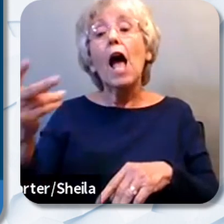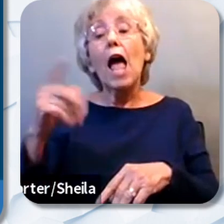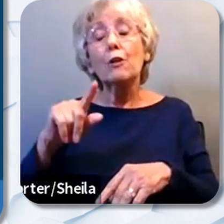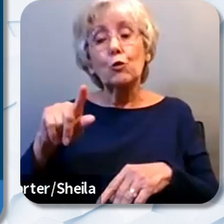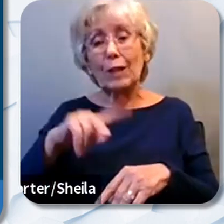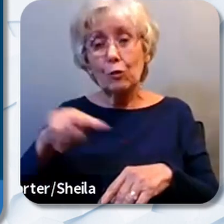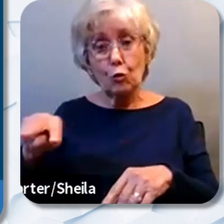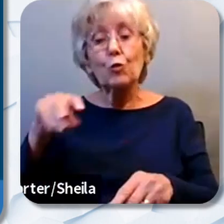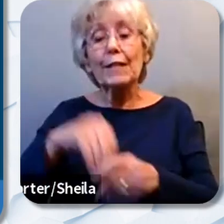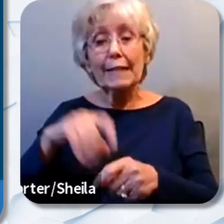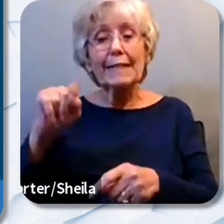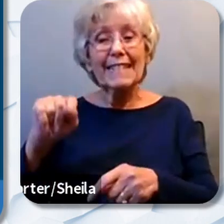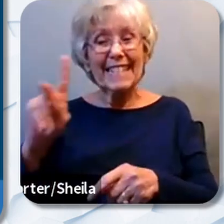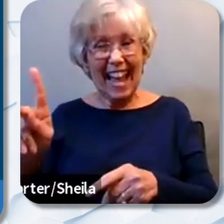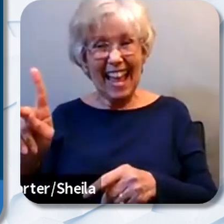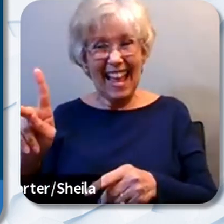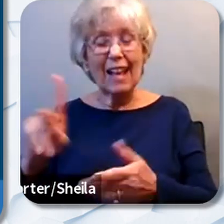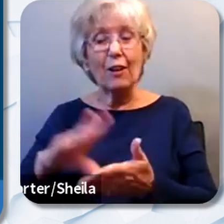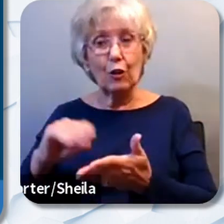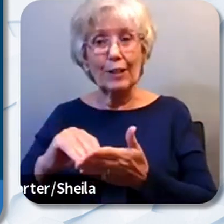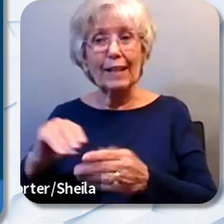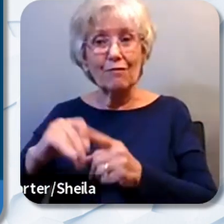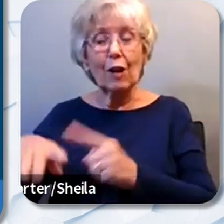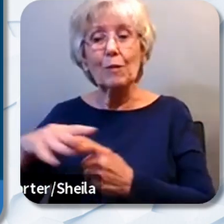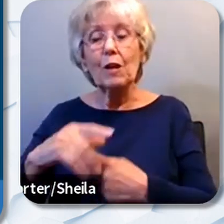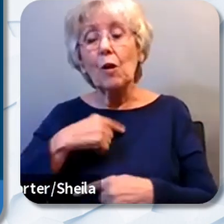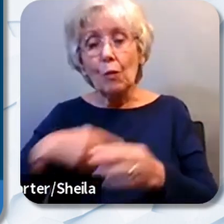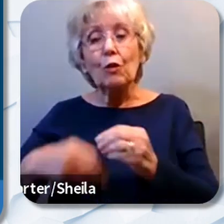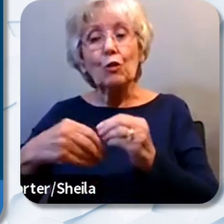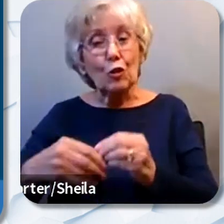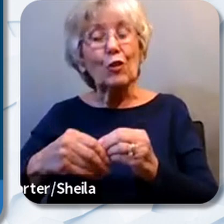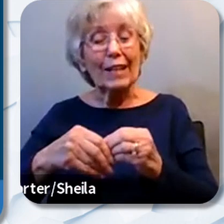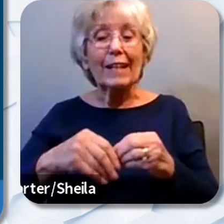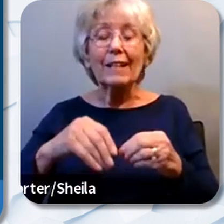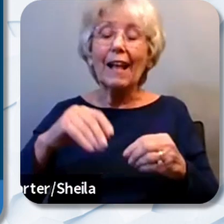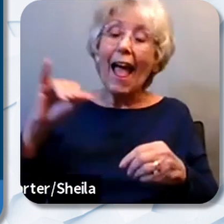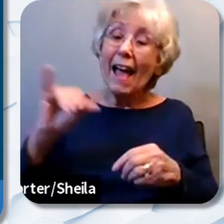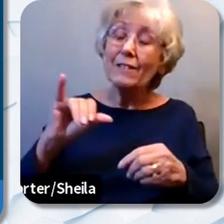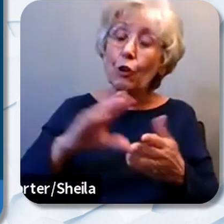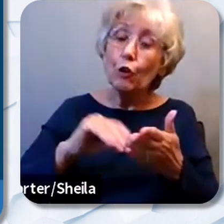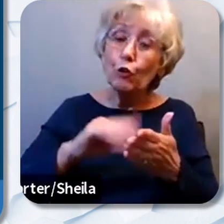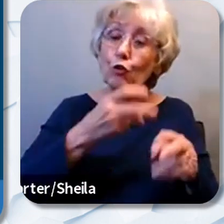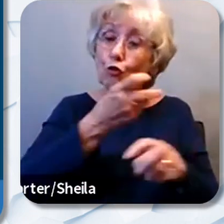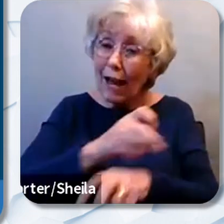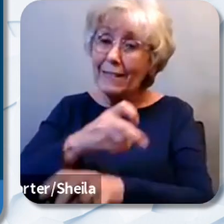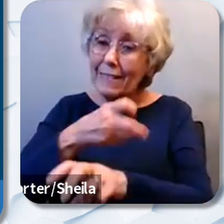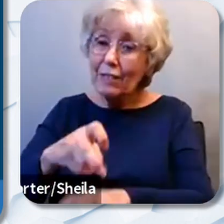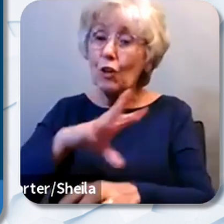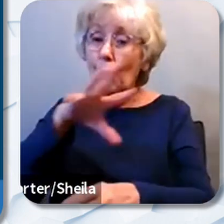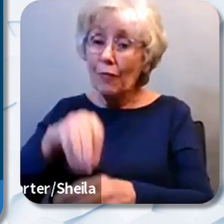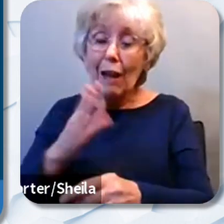and we continue as learners transition into our program we have. We will have more learners on